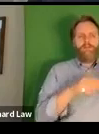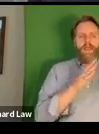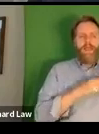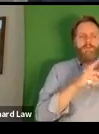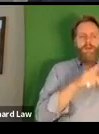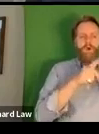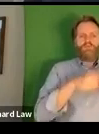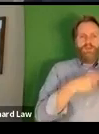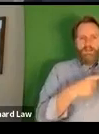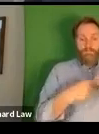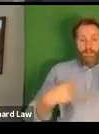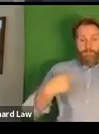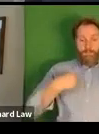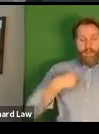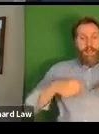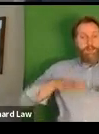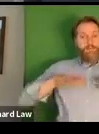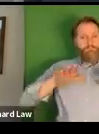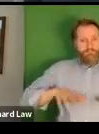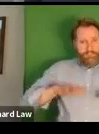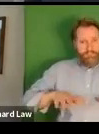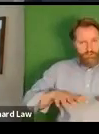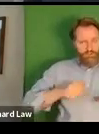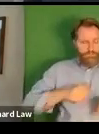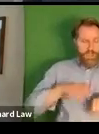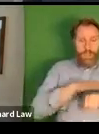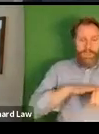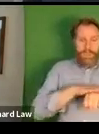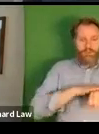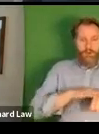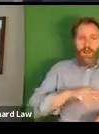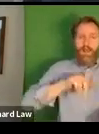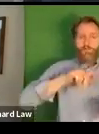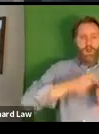and currently following the lockdown procedure guidelines I'm employed by the